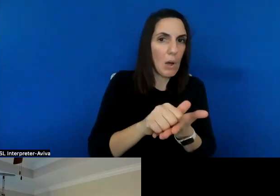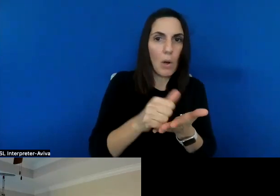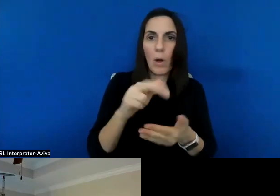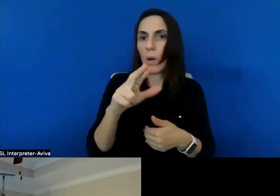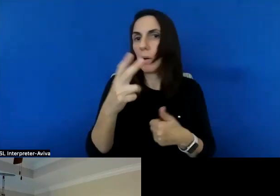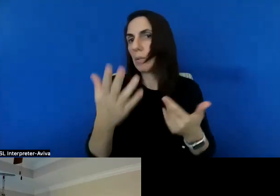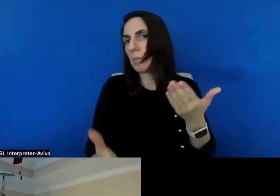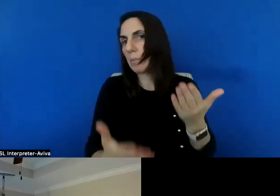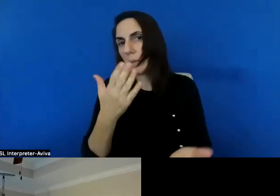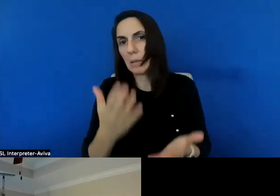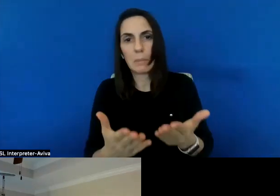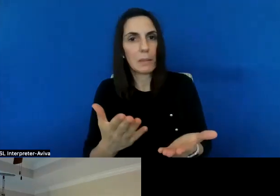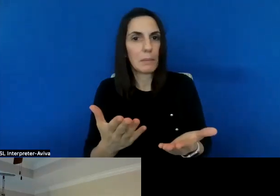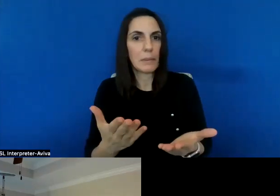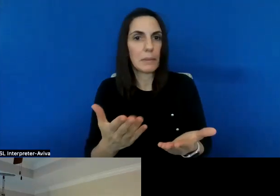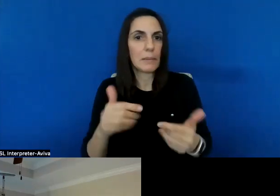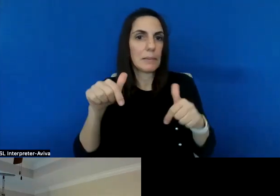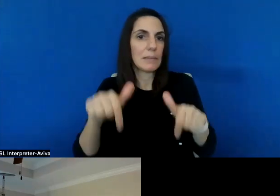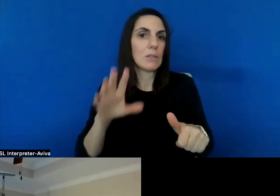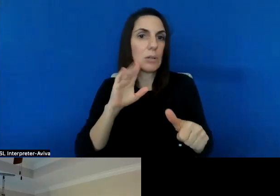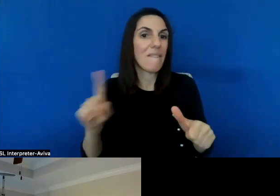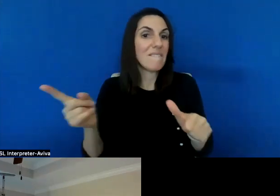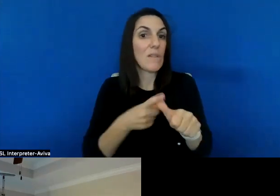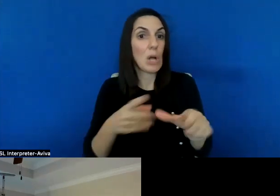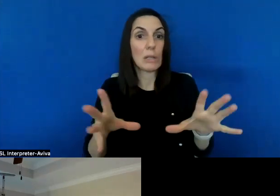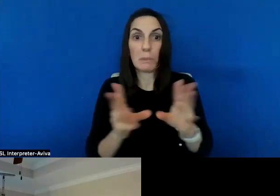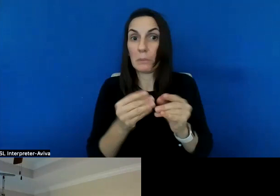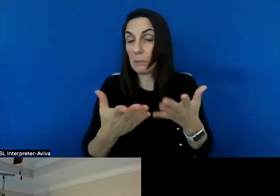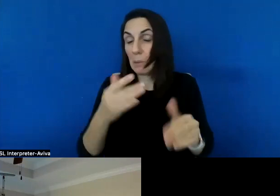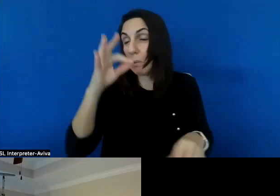11:06:25 First webinar and you're not familiar at all.